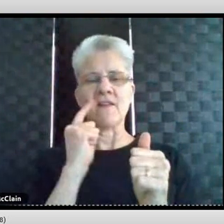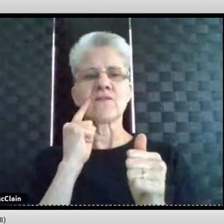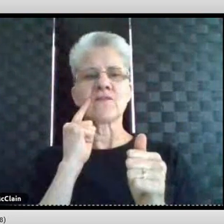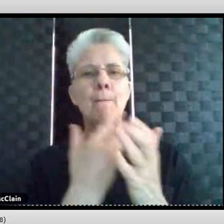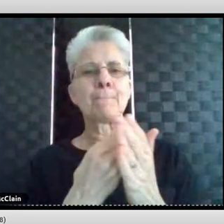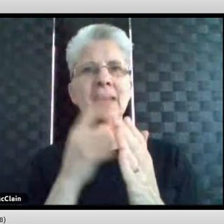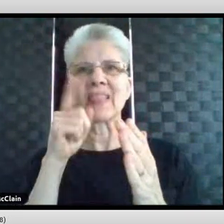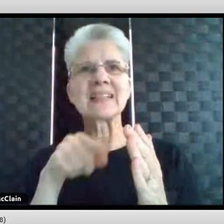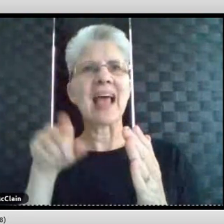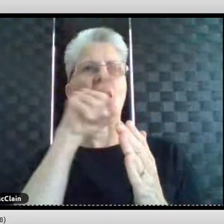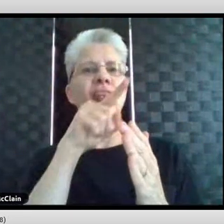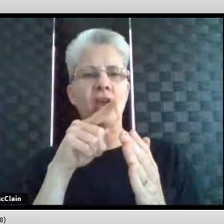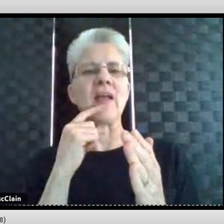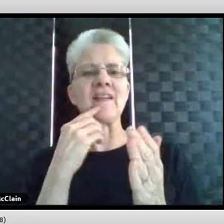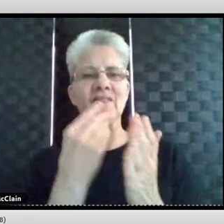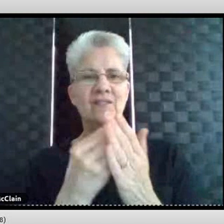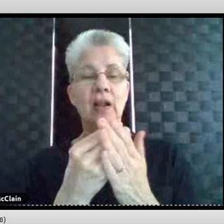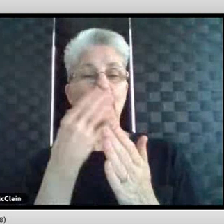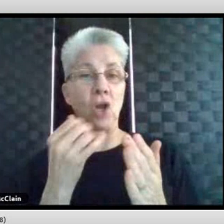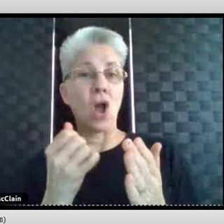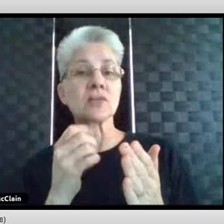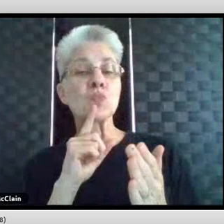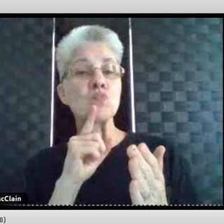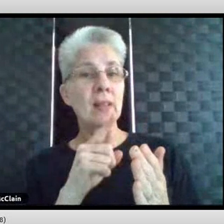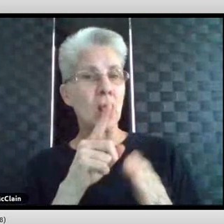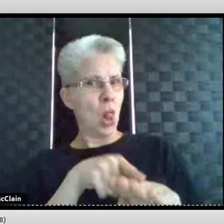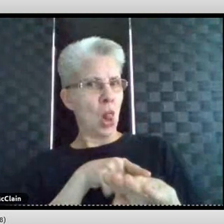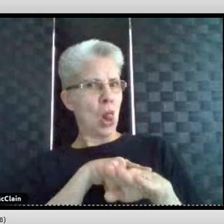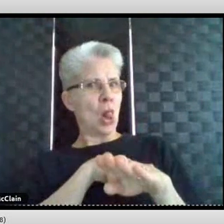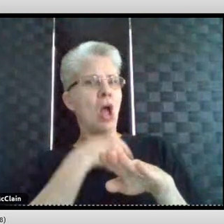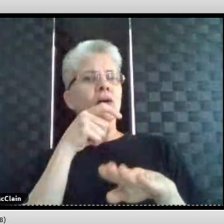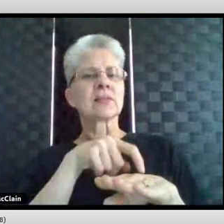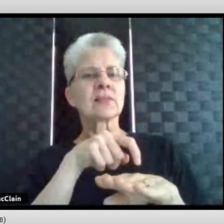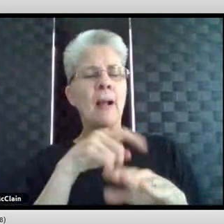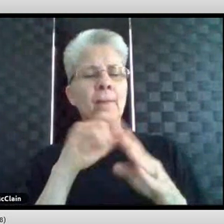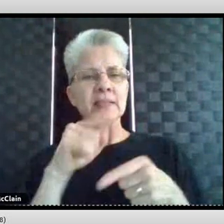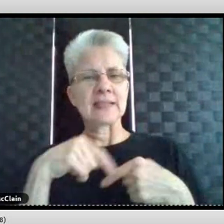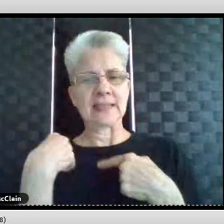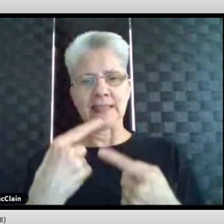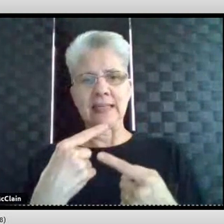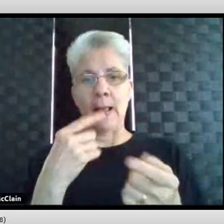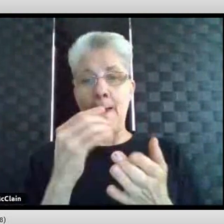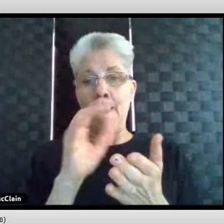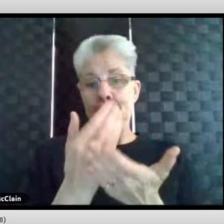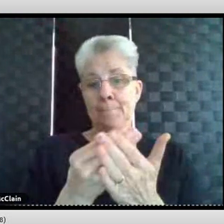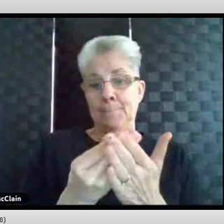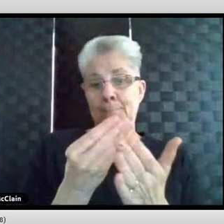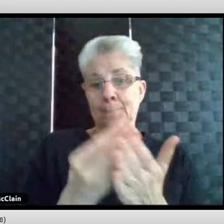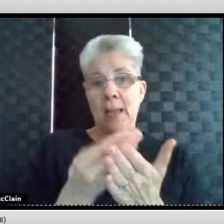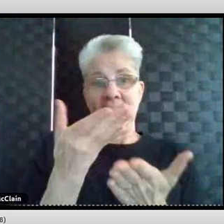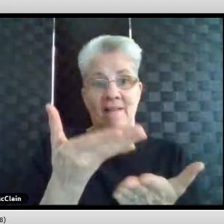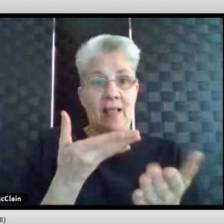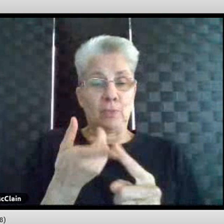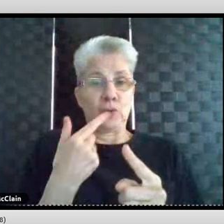that's out there in funding, because it's been a long, long, long time since the pot of money available to us was big enough